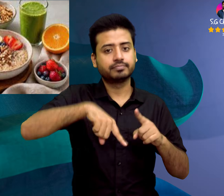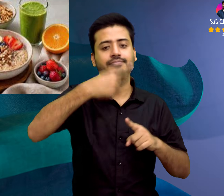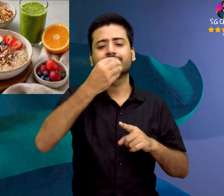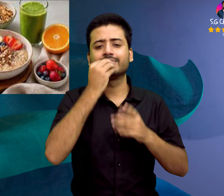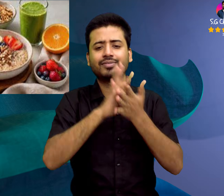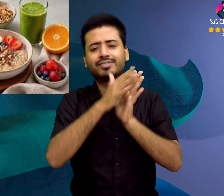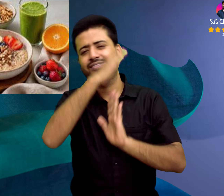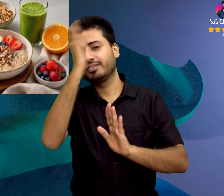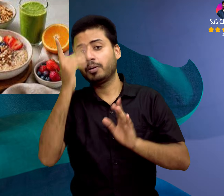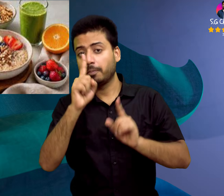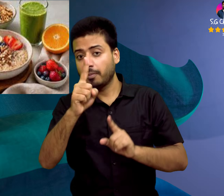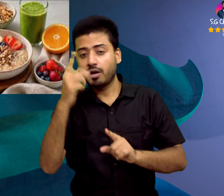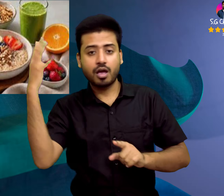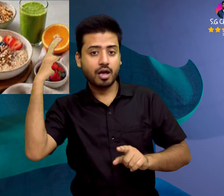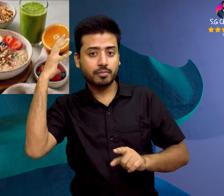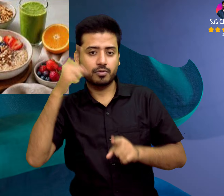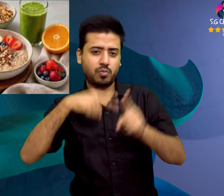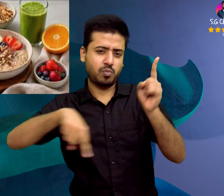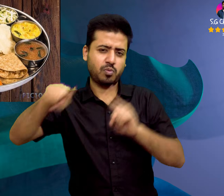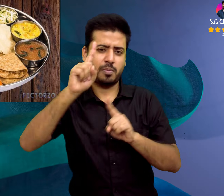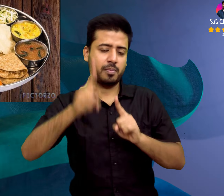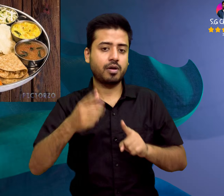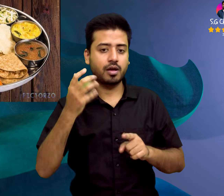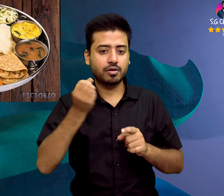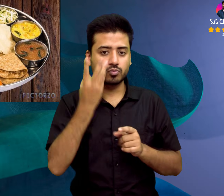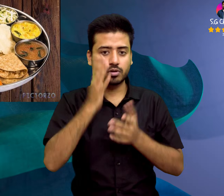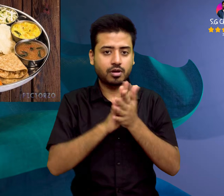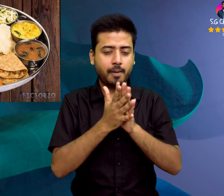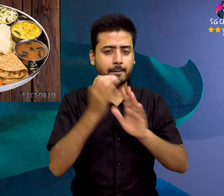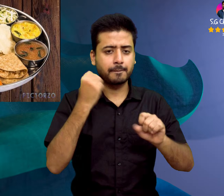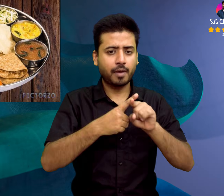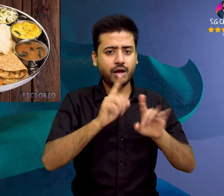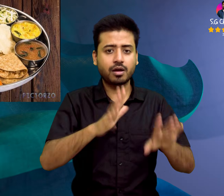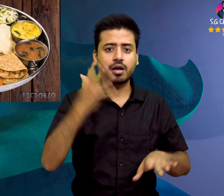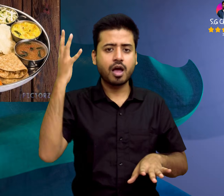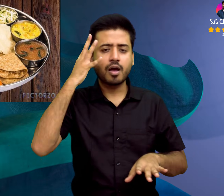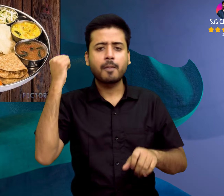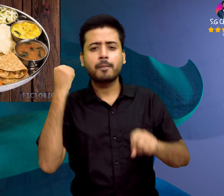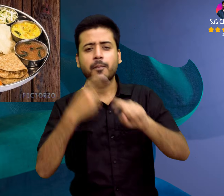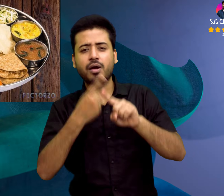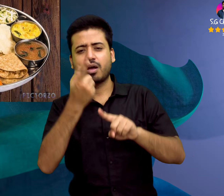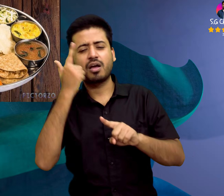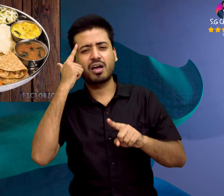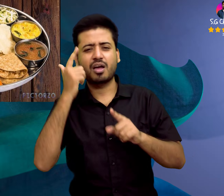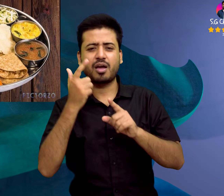refined carbohydrates and high fat creates a hyper palatable food that bypasses the brain's natural